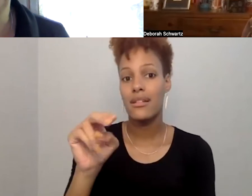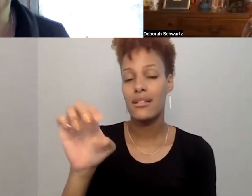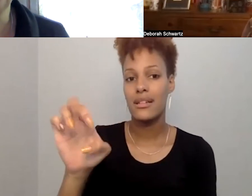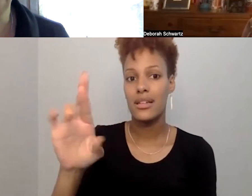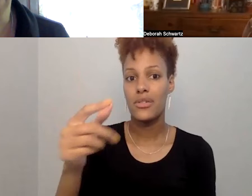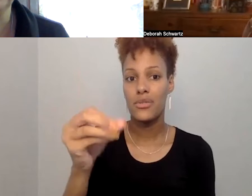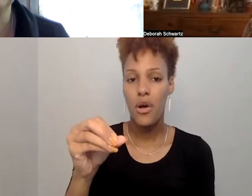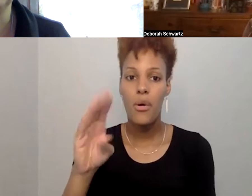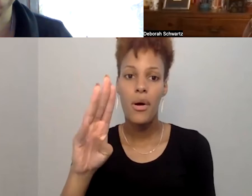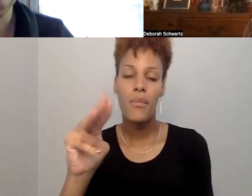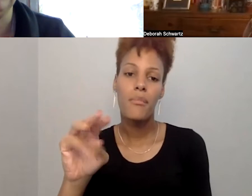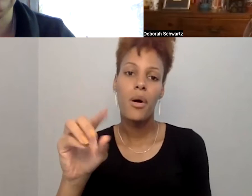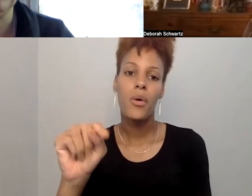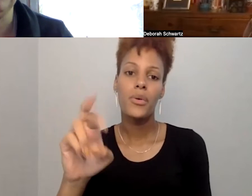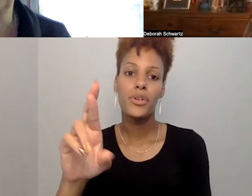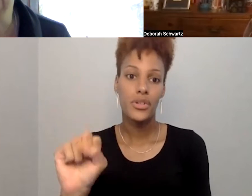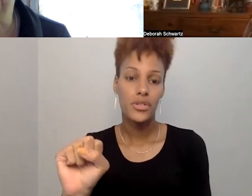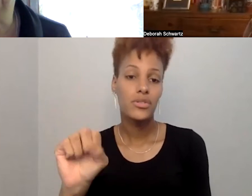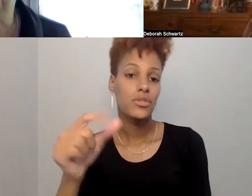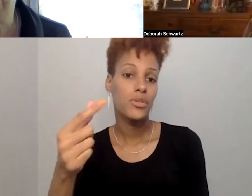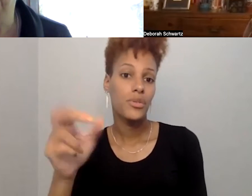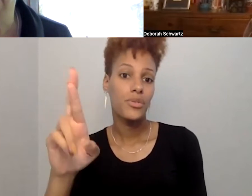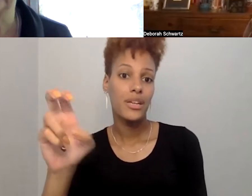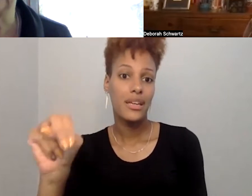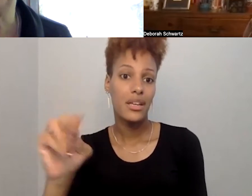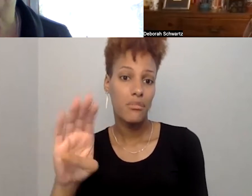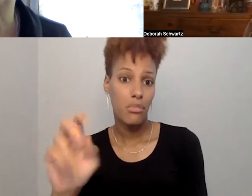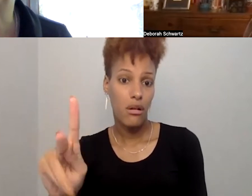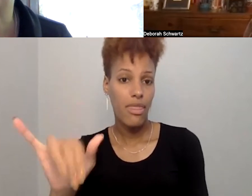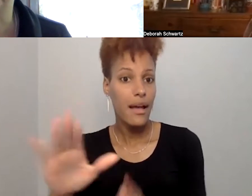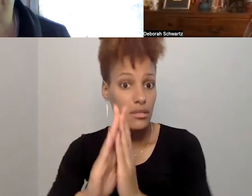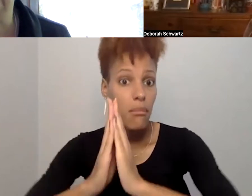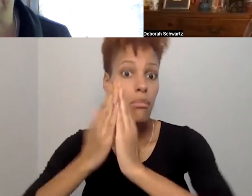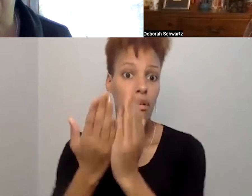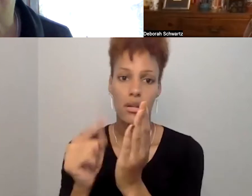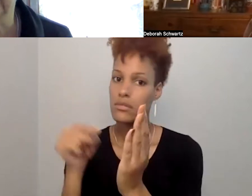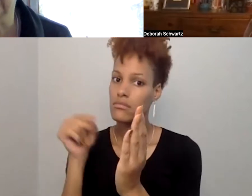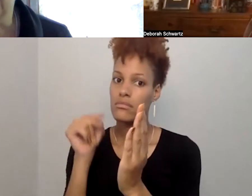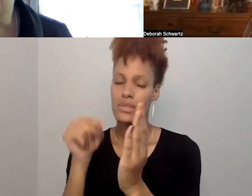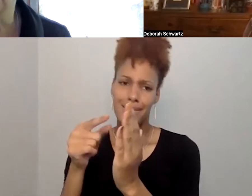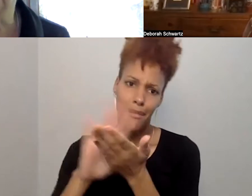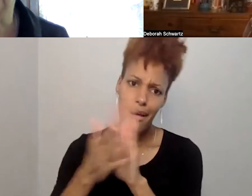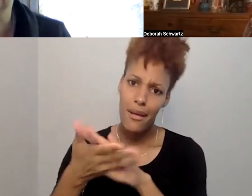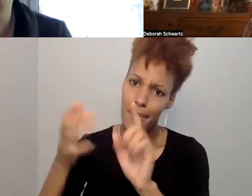Motorist's Green Book is the, the, the, the booklet that's become so incredibly popular across the